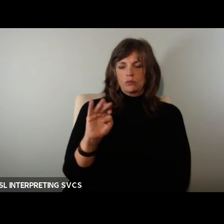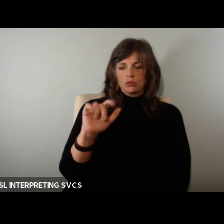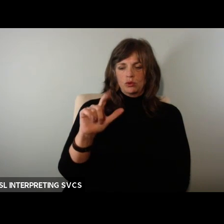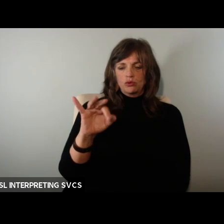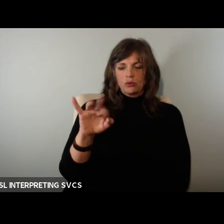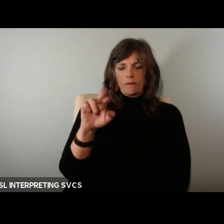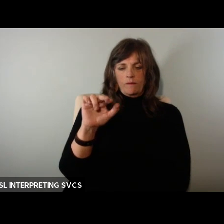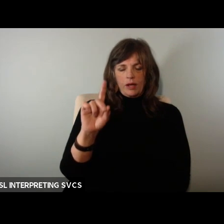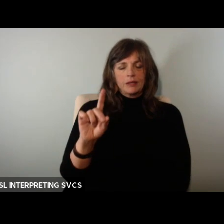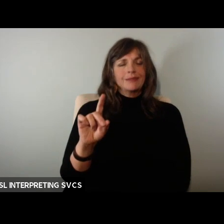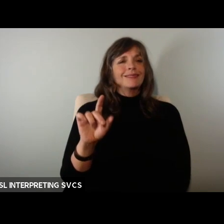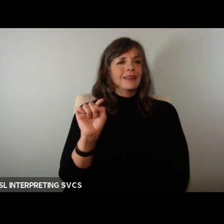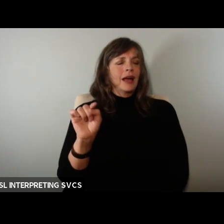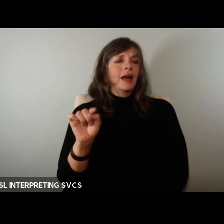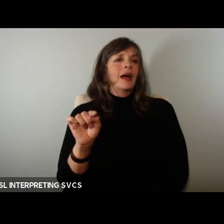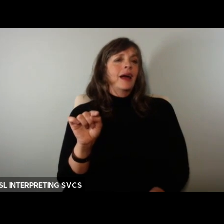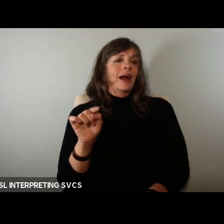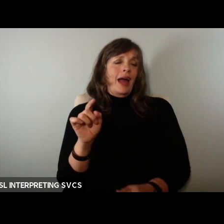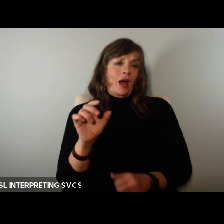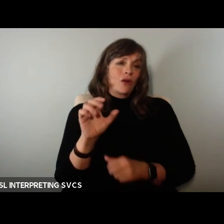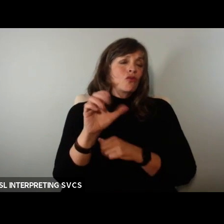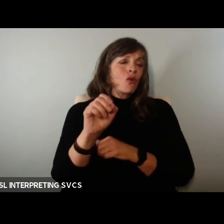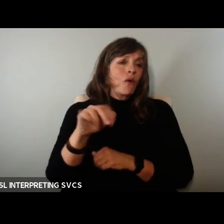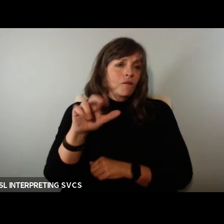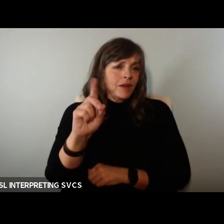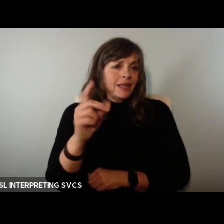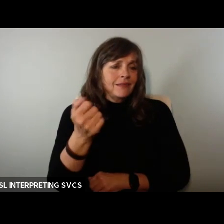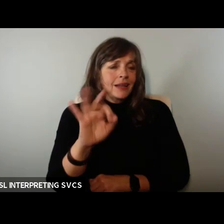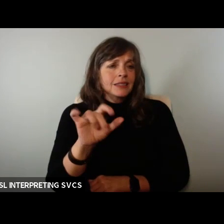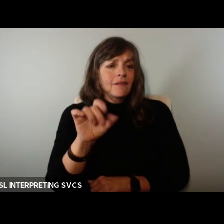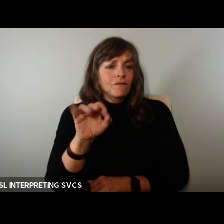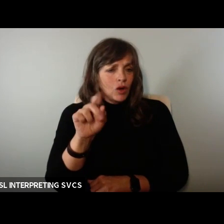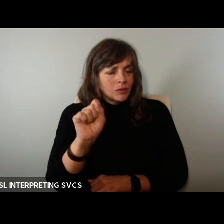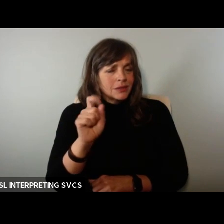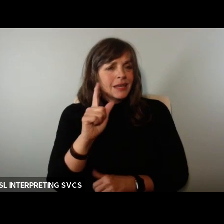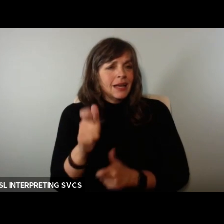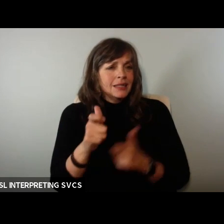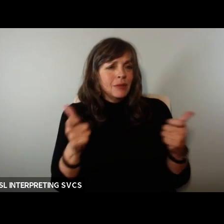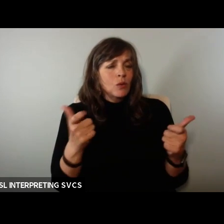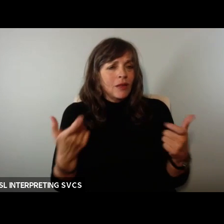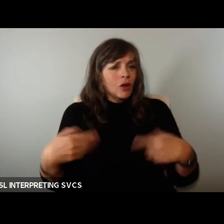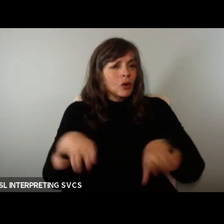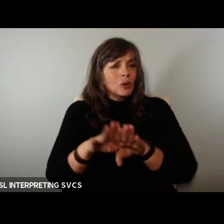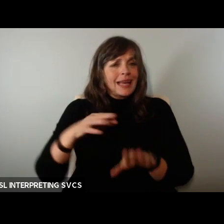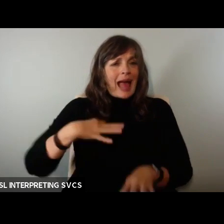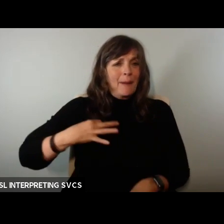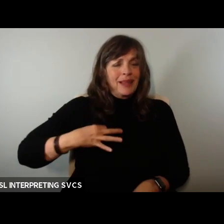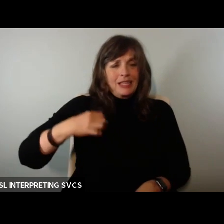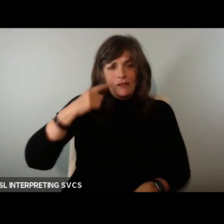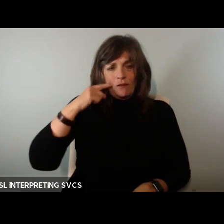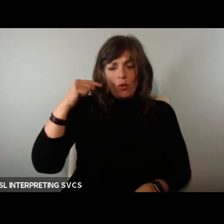So that's a big one and if you want to apply for those funds, they're closing the application for it tomorrow,